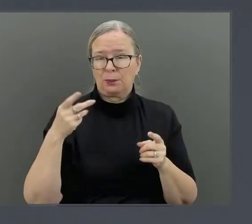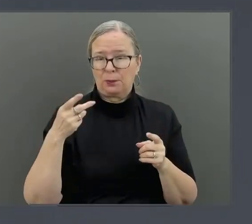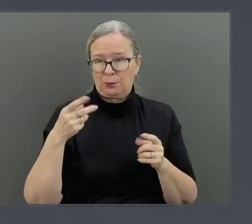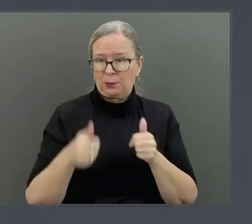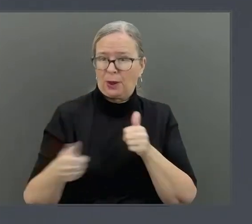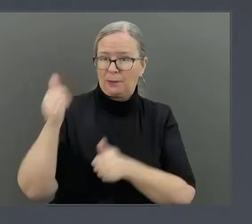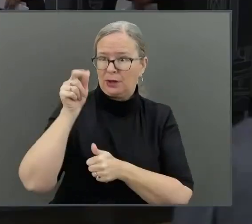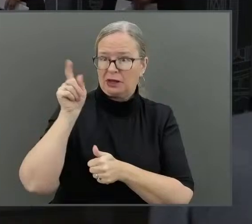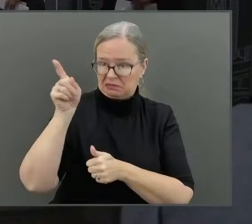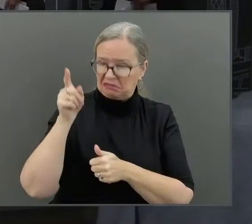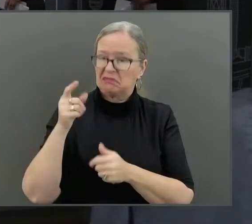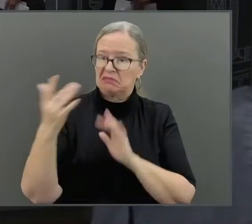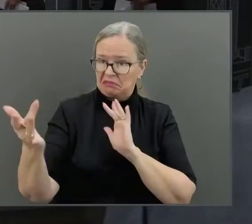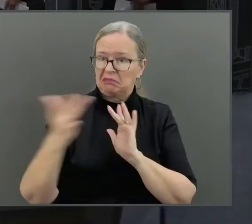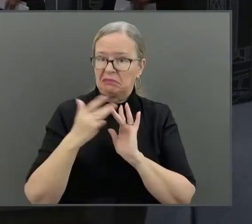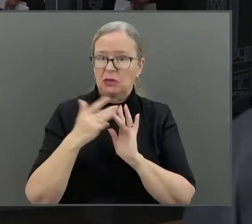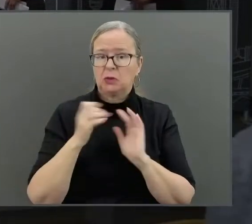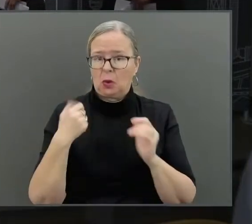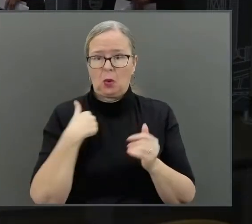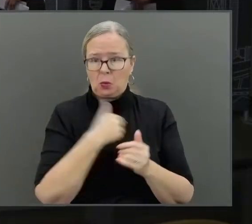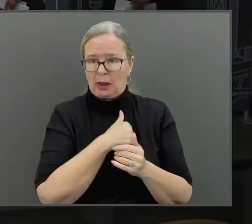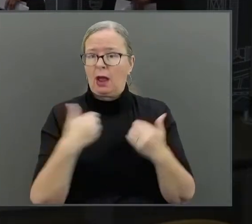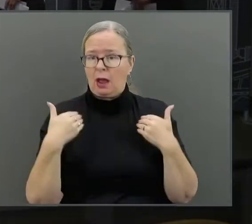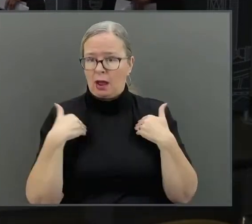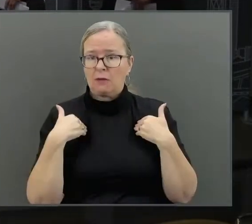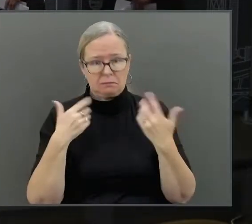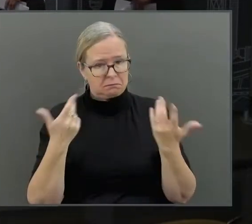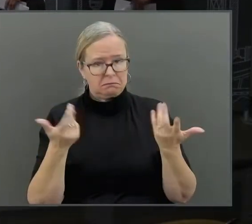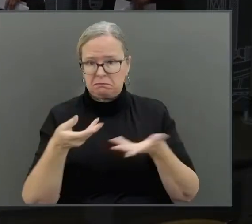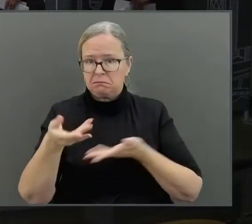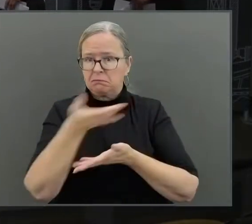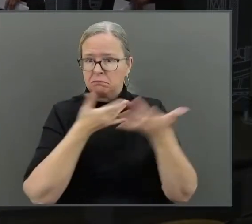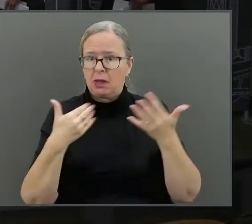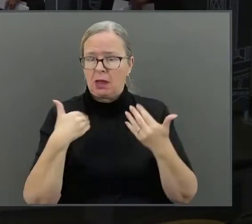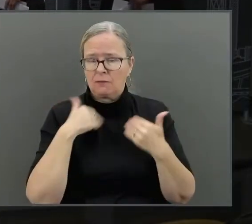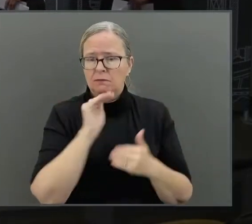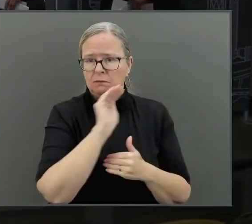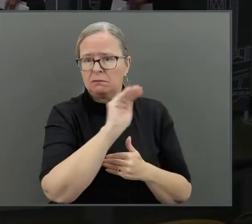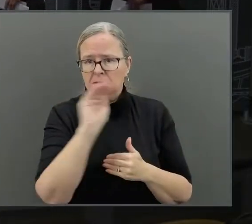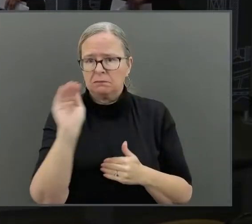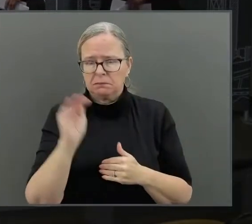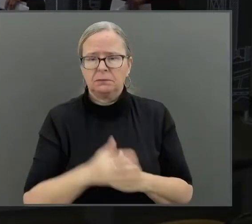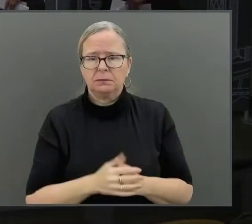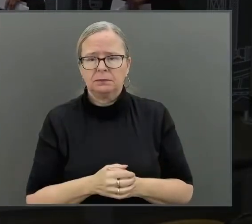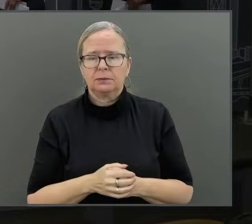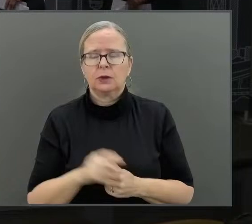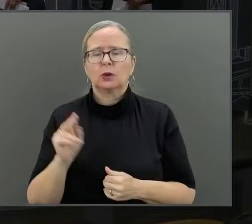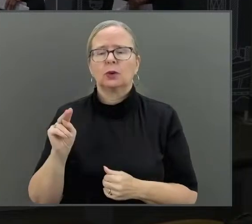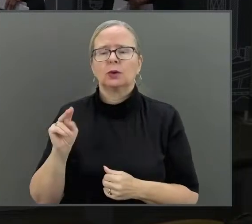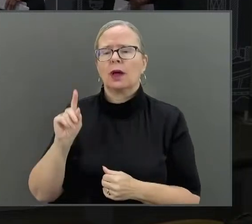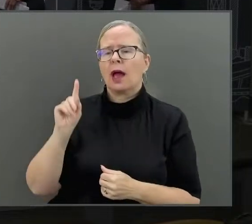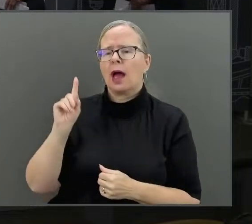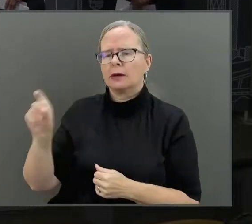it and how about just a timeline on how long does that sand blasting and epoxy typically take um I